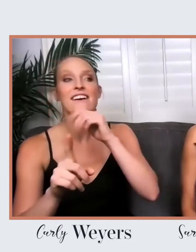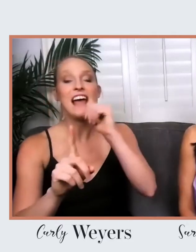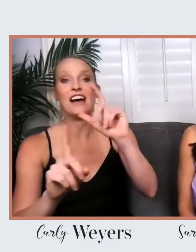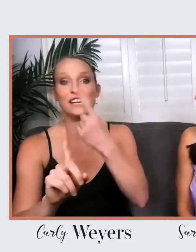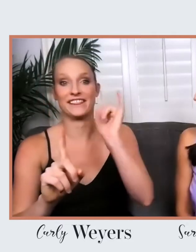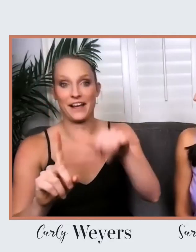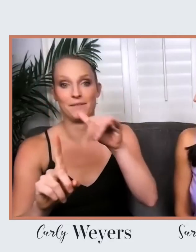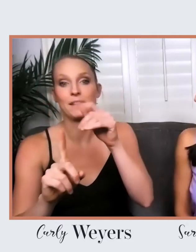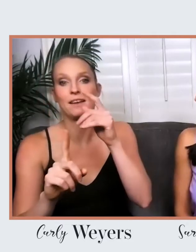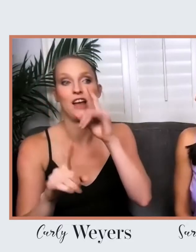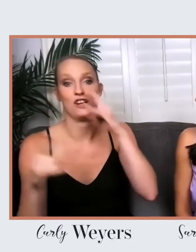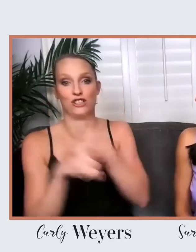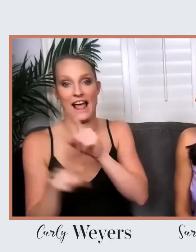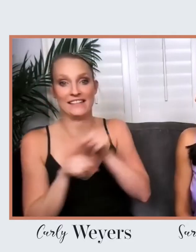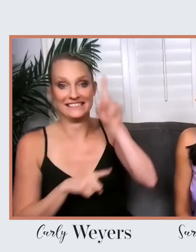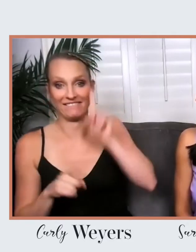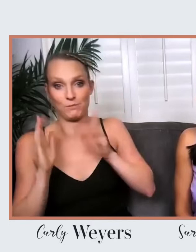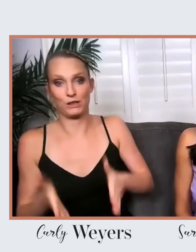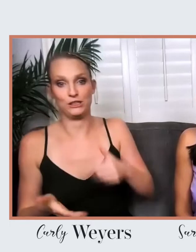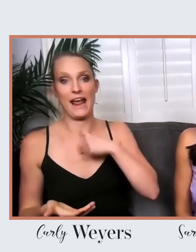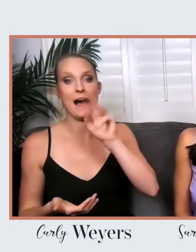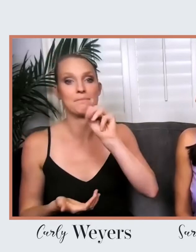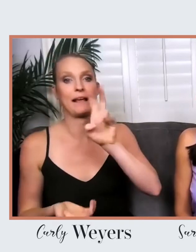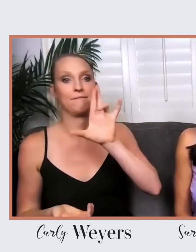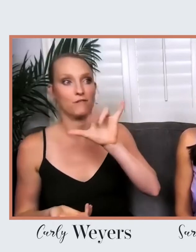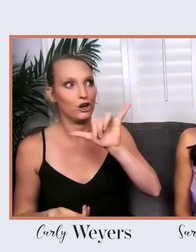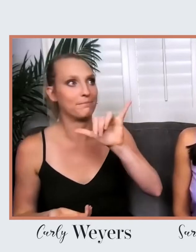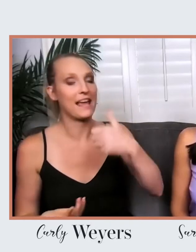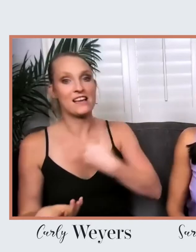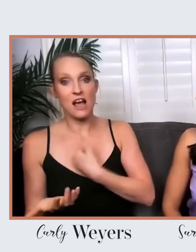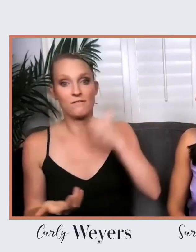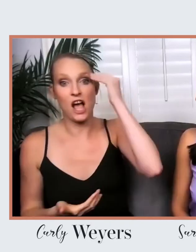Right. And not just that, but sarcastically as a deaf person,